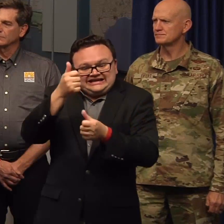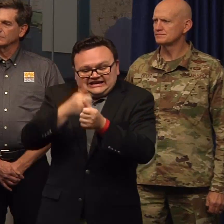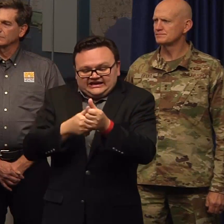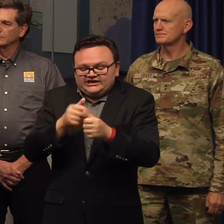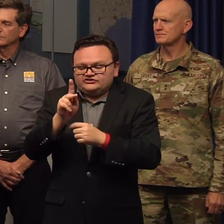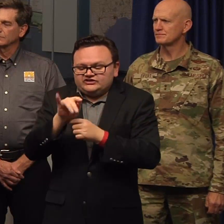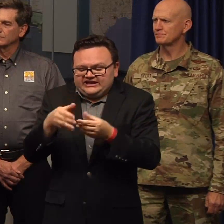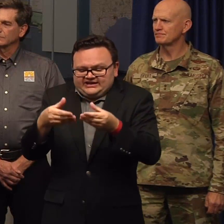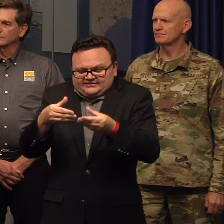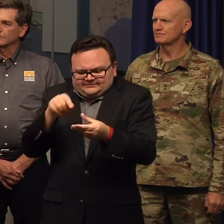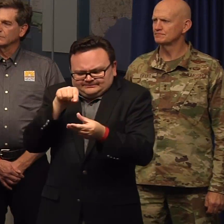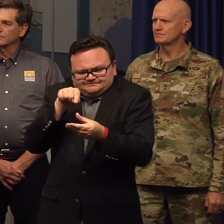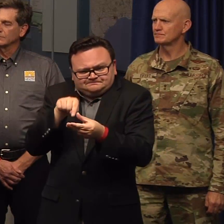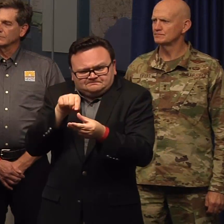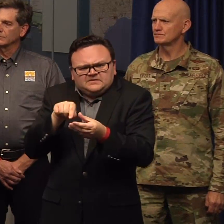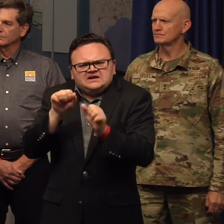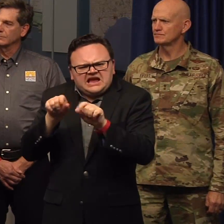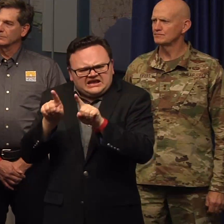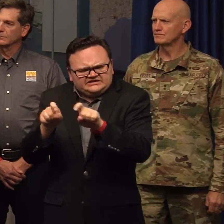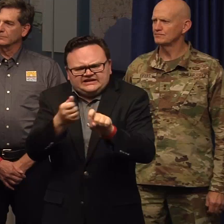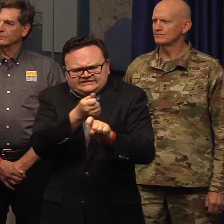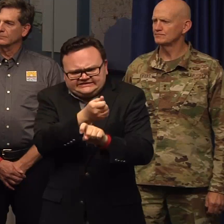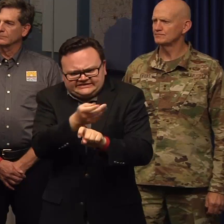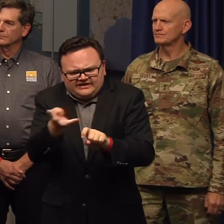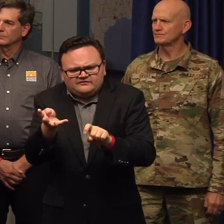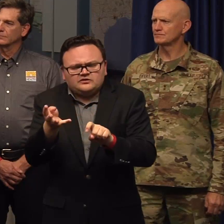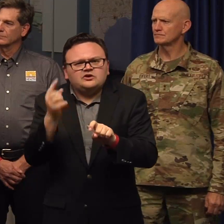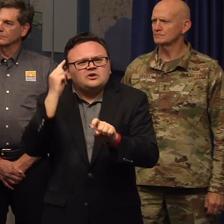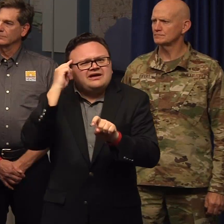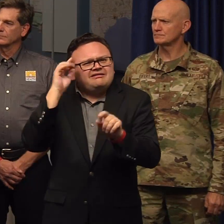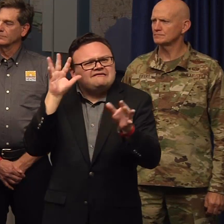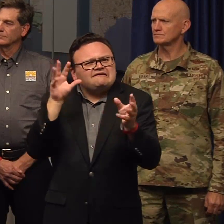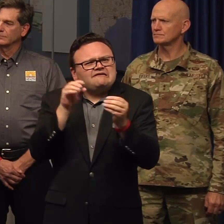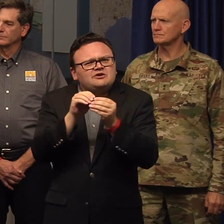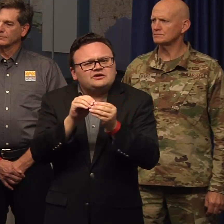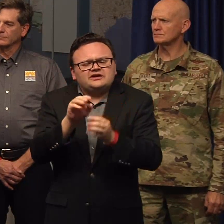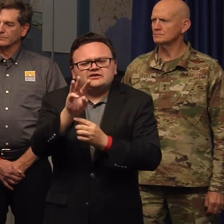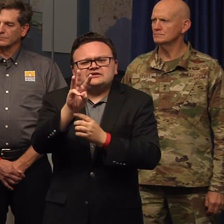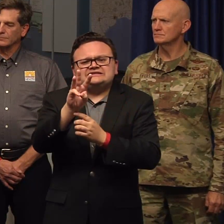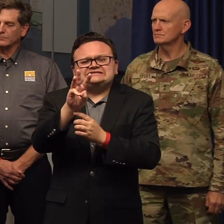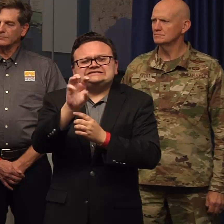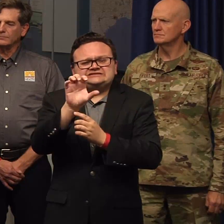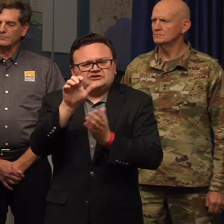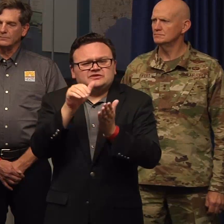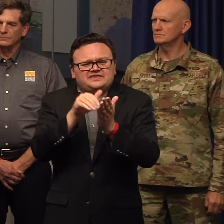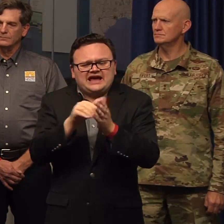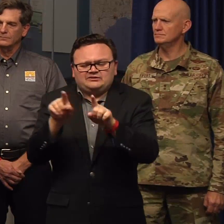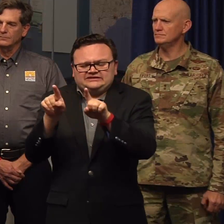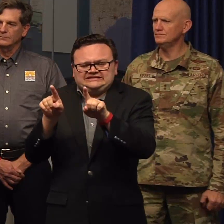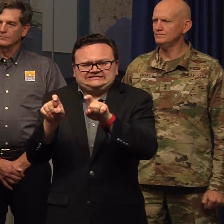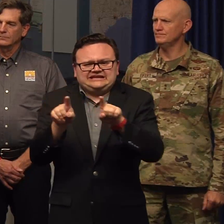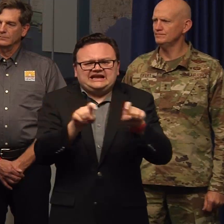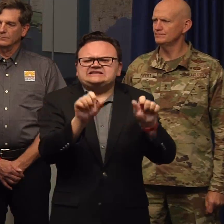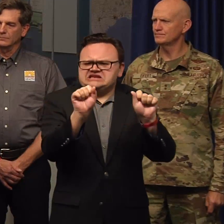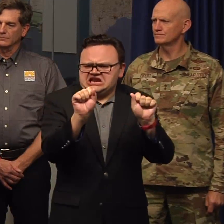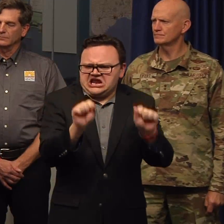KIT, I ASKED JARED TO GET AS MANY KIDS AS POSSIBLE SO WE DISTRIBUTED 2500 TEST KITS SO EACH KID CAN DO A NUMBER OF